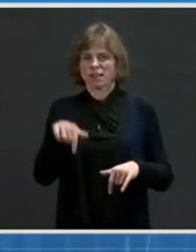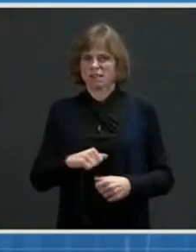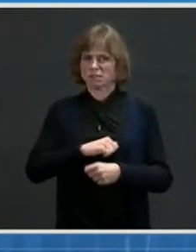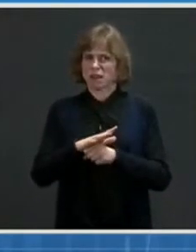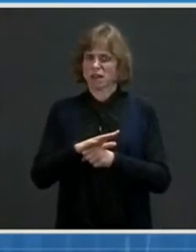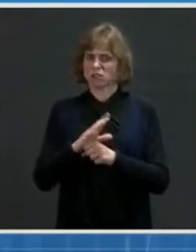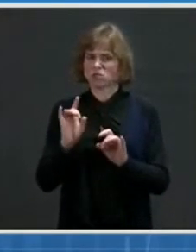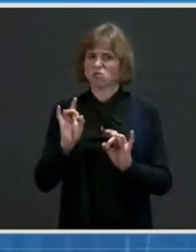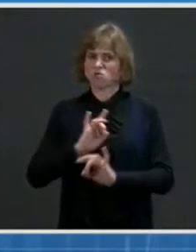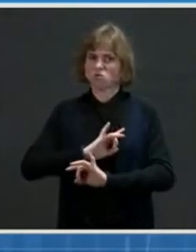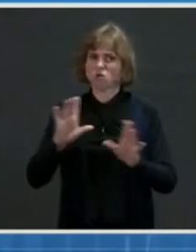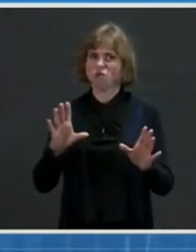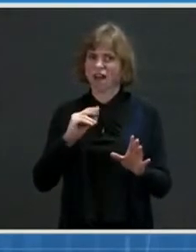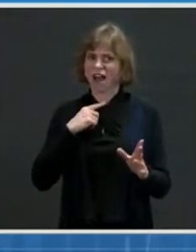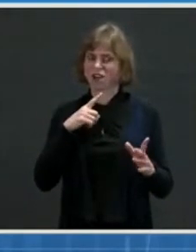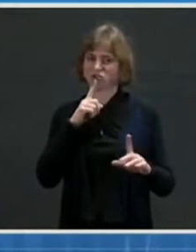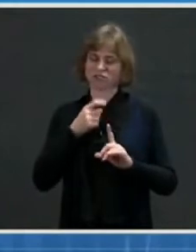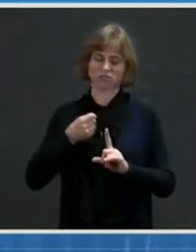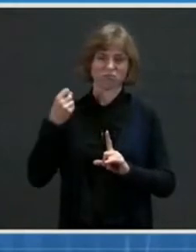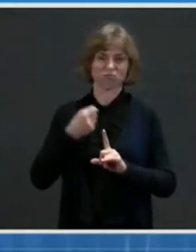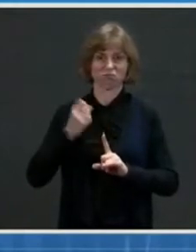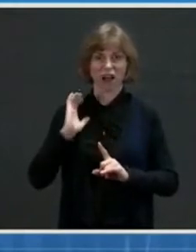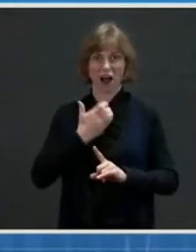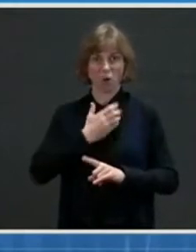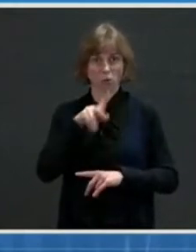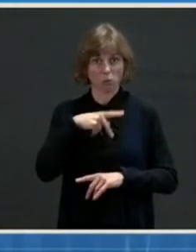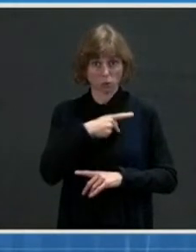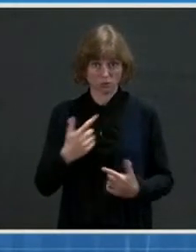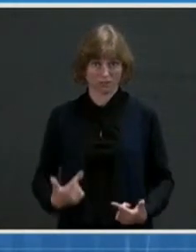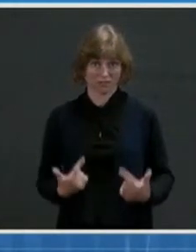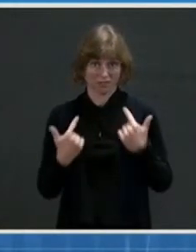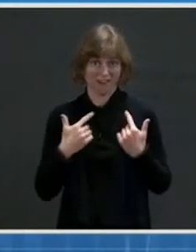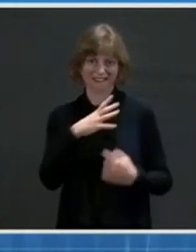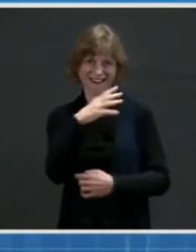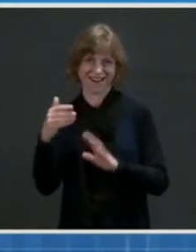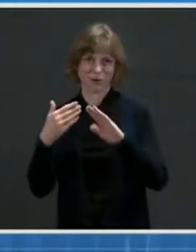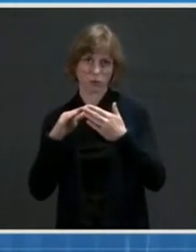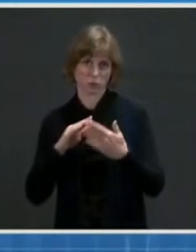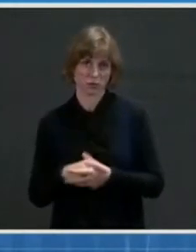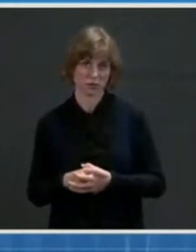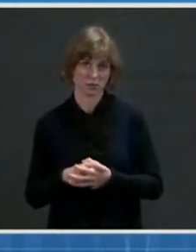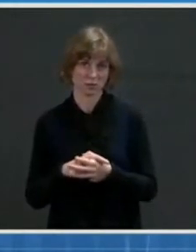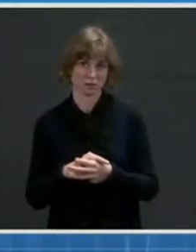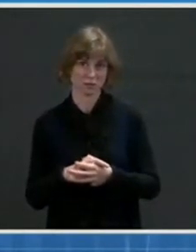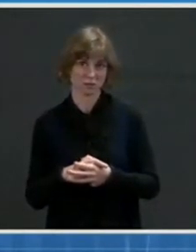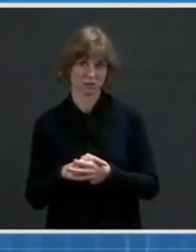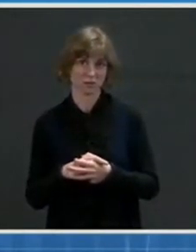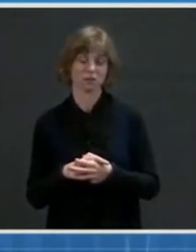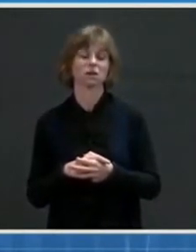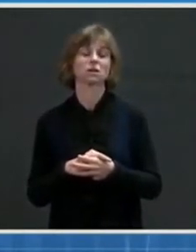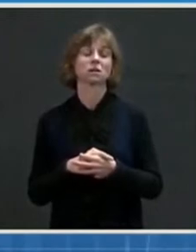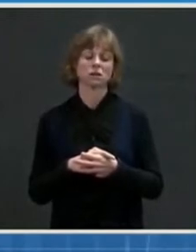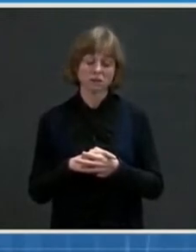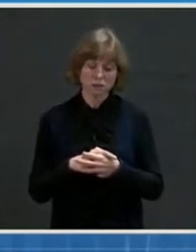A TRULY TRAGIC REMINDER OF THE ENORMITY OF THIS PANDEMIC AND THE LOSS IT IS AFFLICTED ON OUR